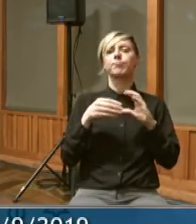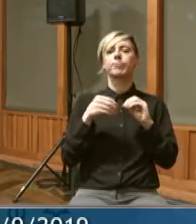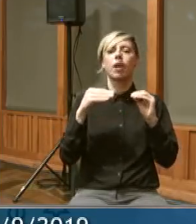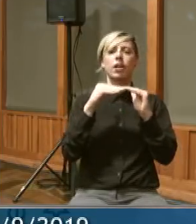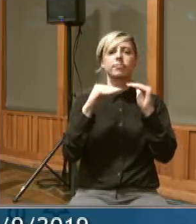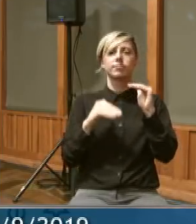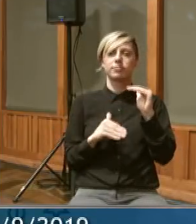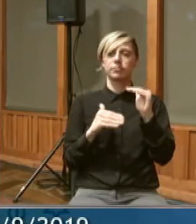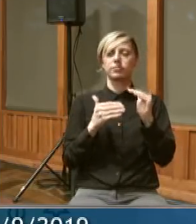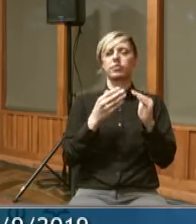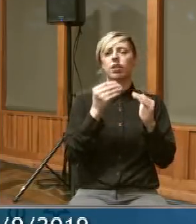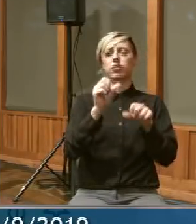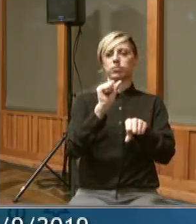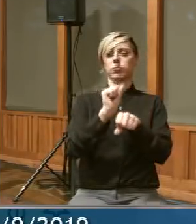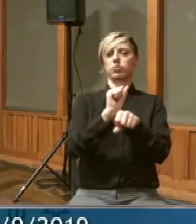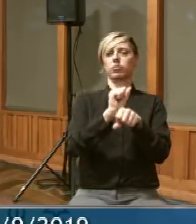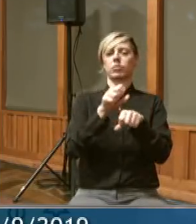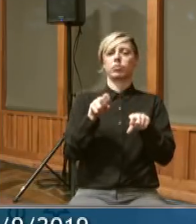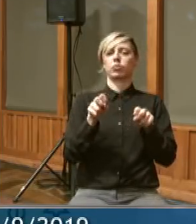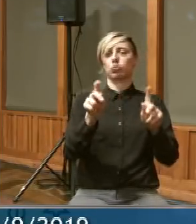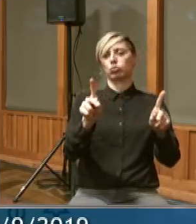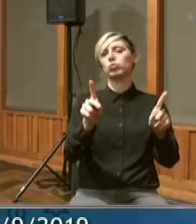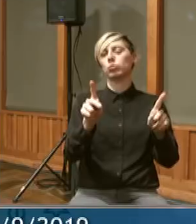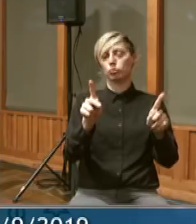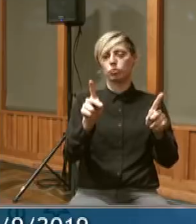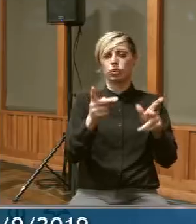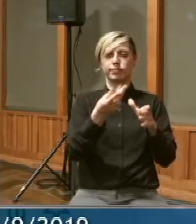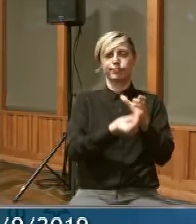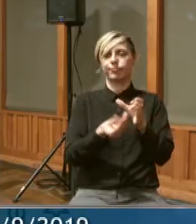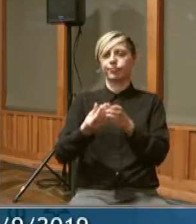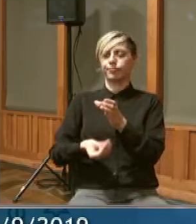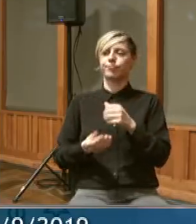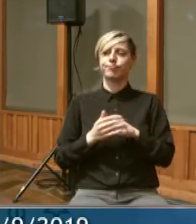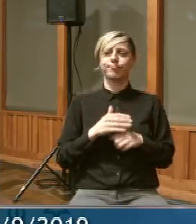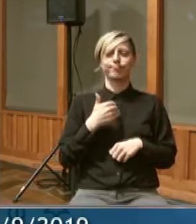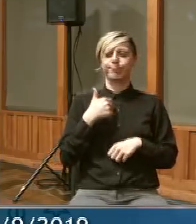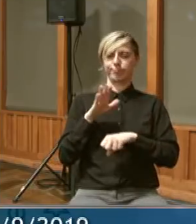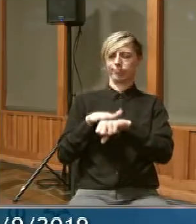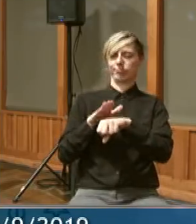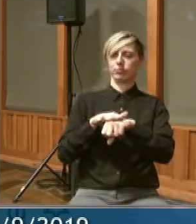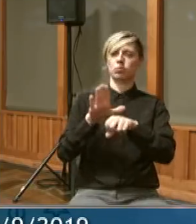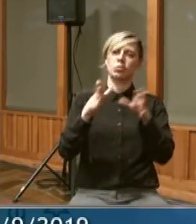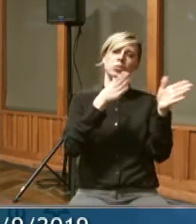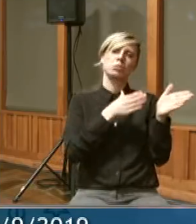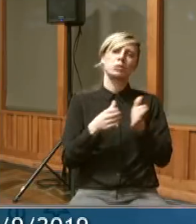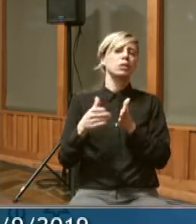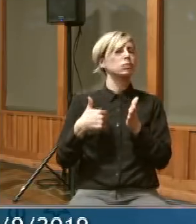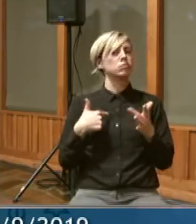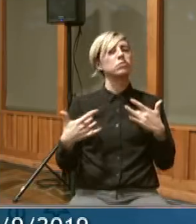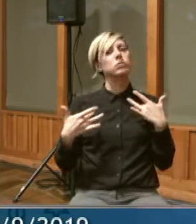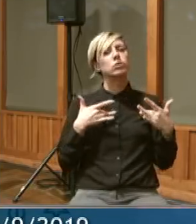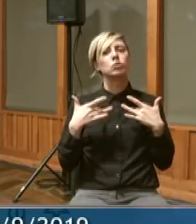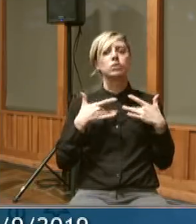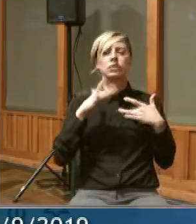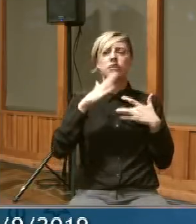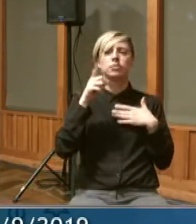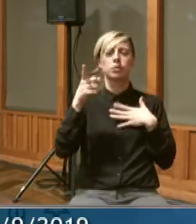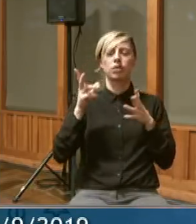PORTLAND COMMUNITY CENTER. LAST TIME I TALKED ABOUT THE EQUITY AND EQUITY AMONG EMPLOYMENT. I'M HERE TO TALK TO YOU ABOUT HOW THIS PLAN HAS BEEN HASTILY